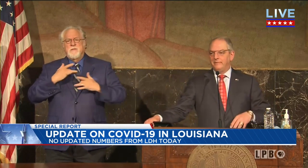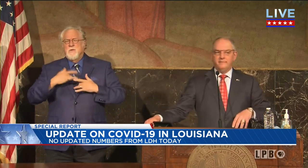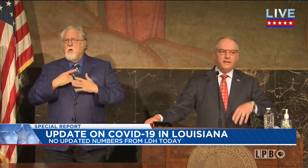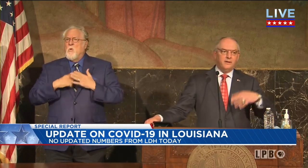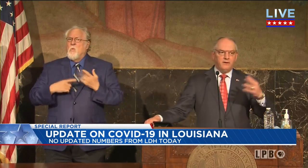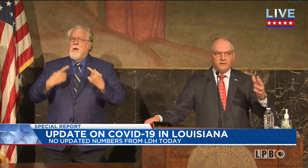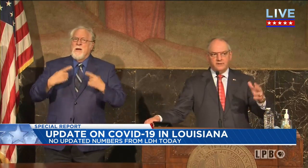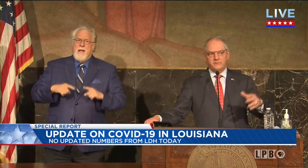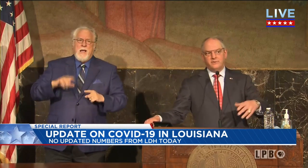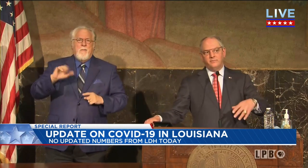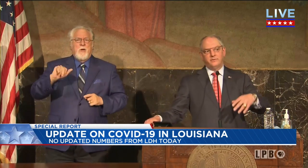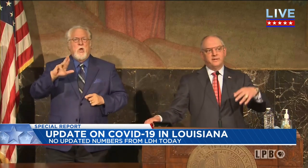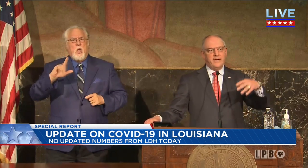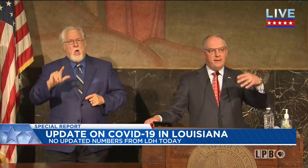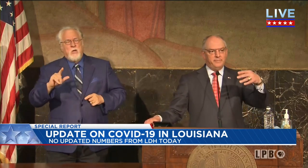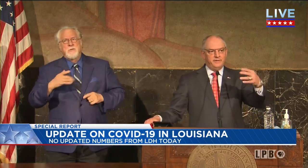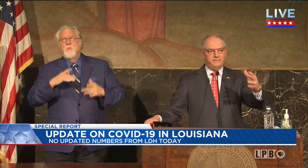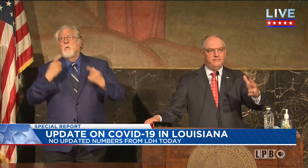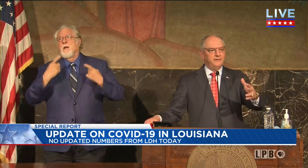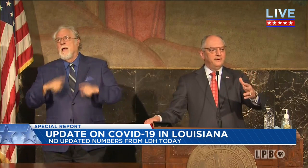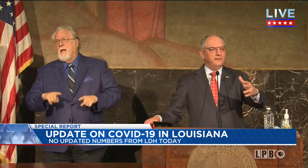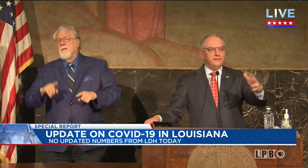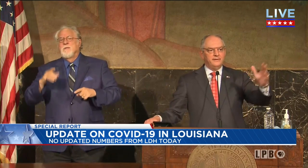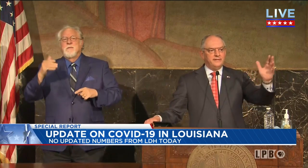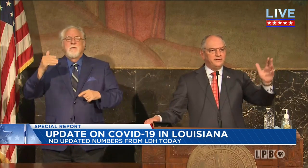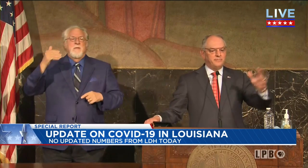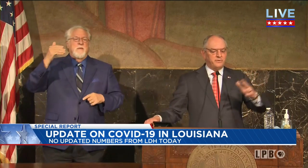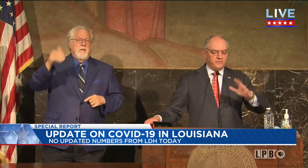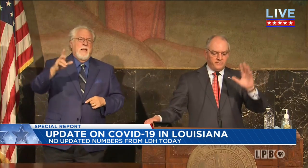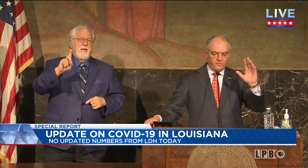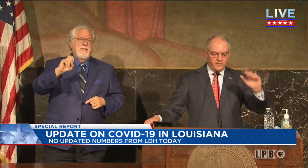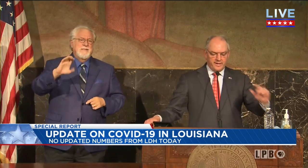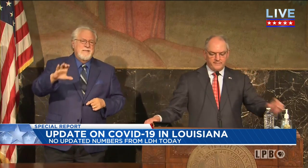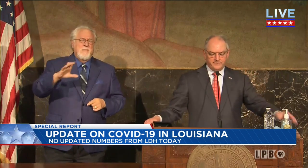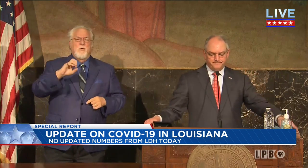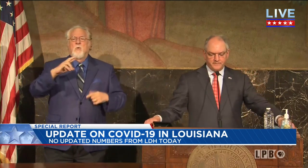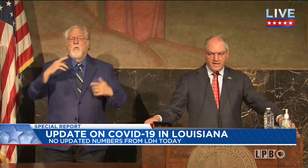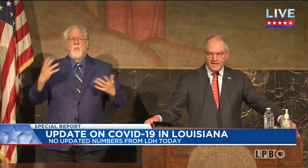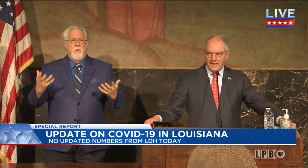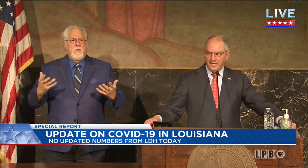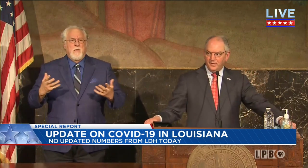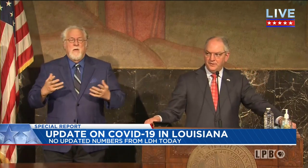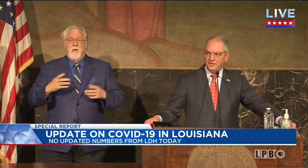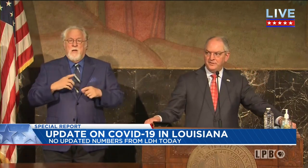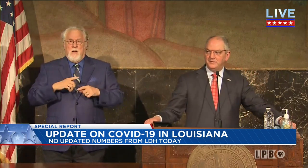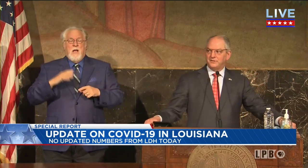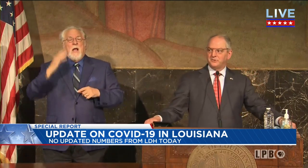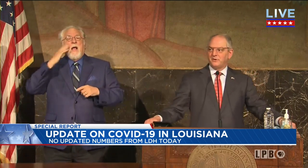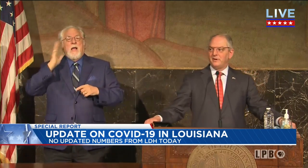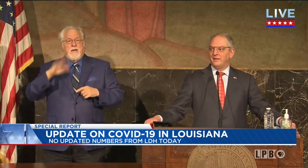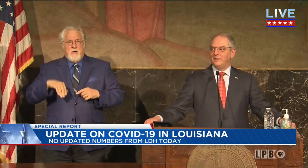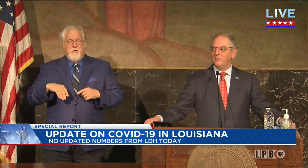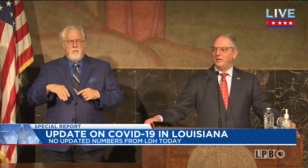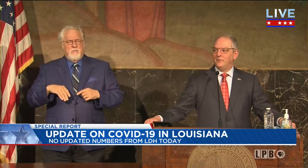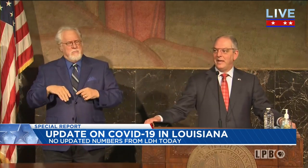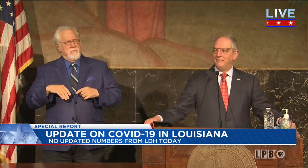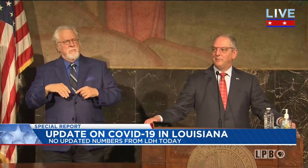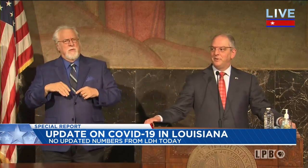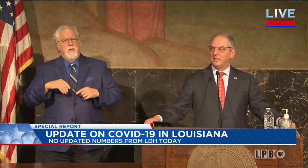MEASURES ABSOLUTELY MAKES A BIG DIFFERENCE. AND I KNOW THAT EVERYBODY IS CONCERNED ABOUT WHAT'S GOING TO HAPPEN IN AUGUST OR WHAT'S GOING TO HAPPEN IN DECEMBER OR